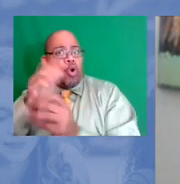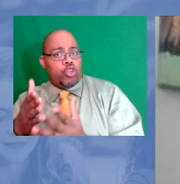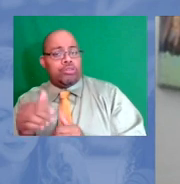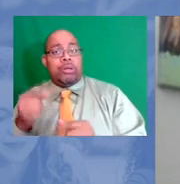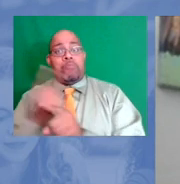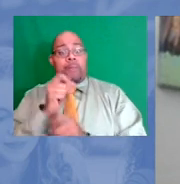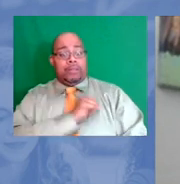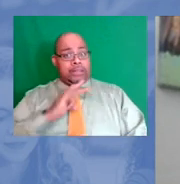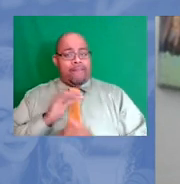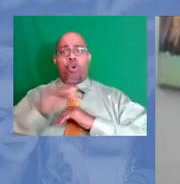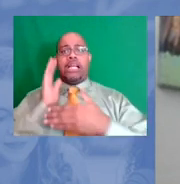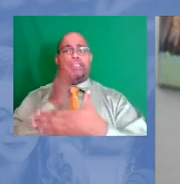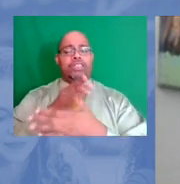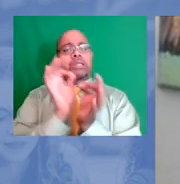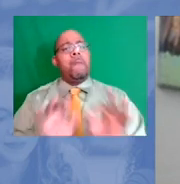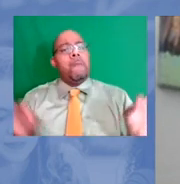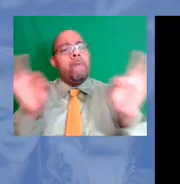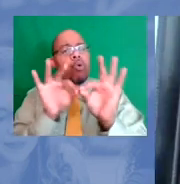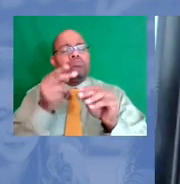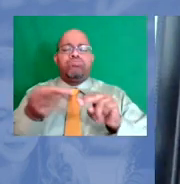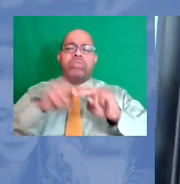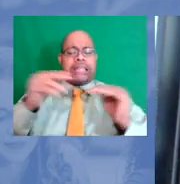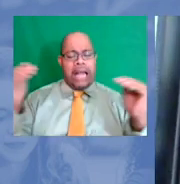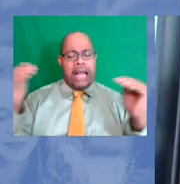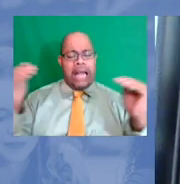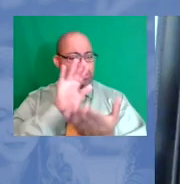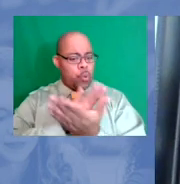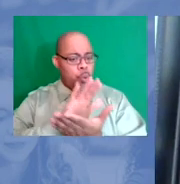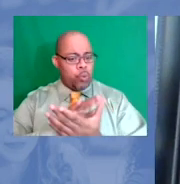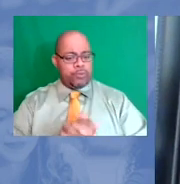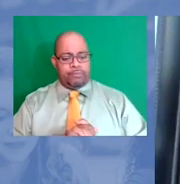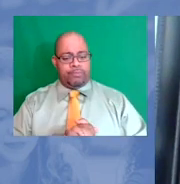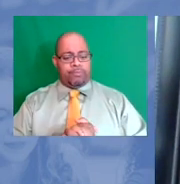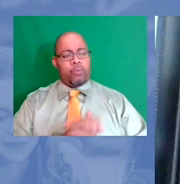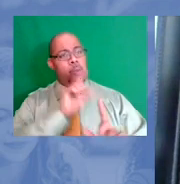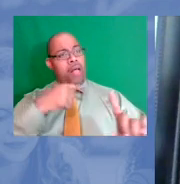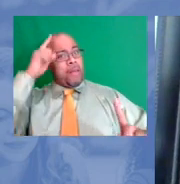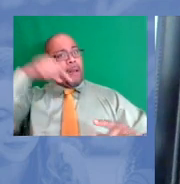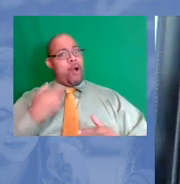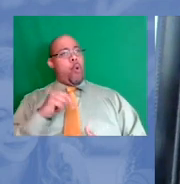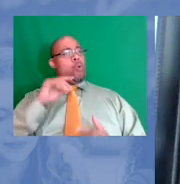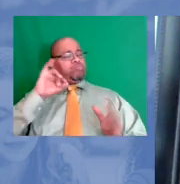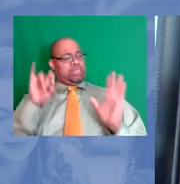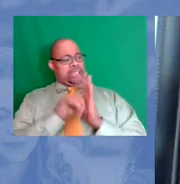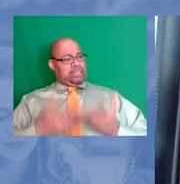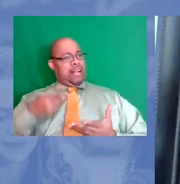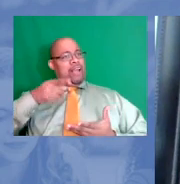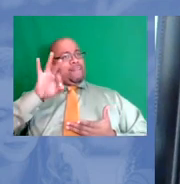KEY TO INCREASING EQUITY IN SCHOOLS. >> WHEN I THINK ABOUT MY OWN IDENTITY AS A